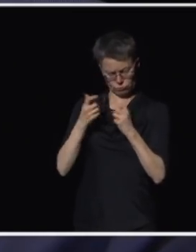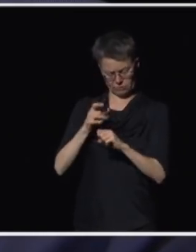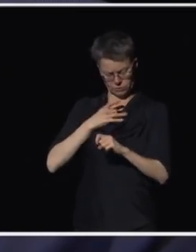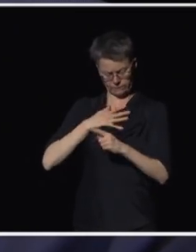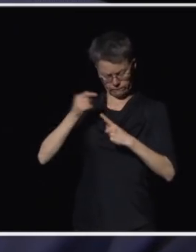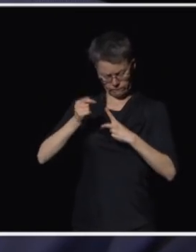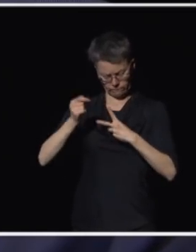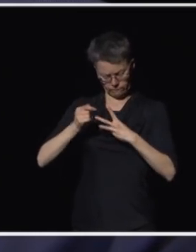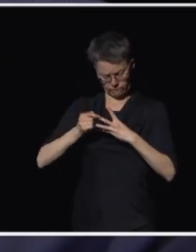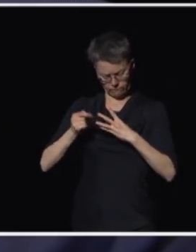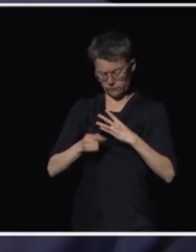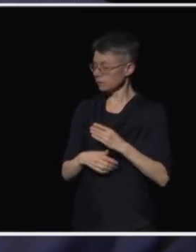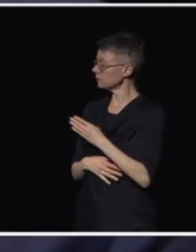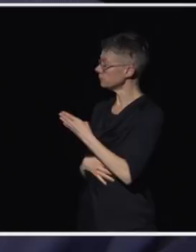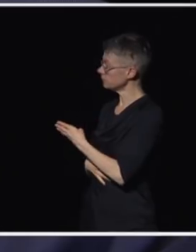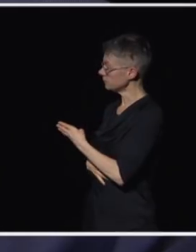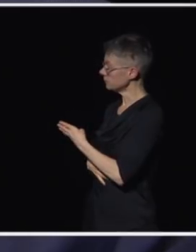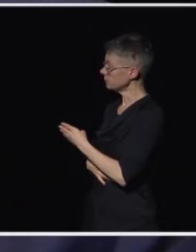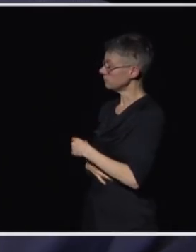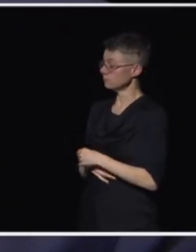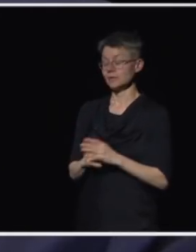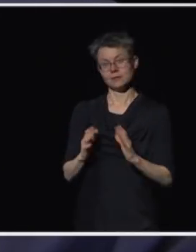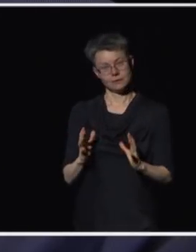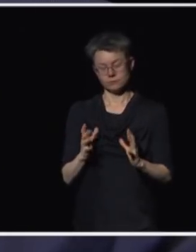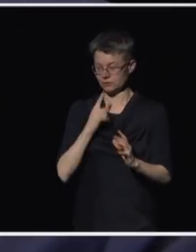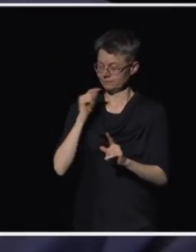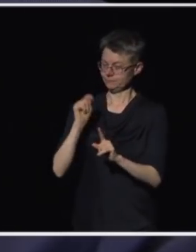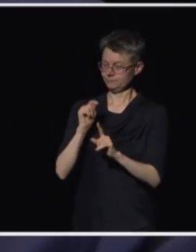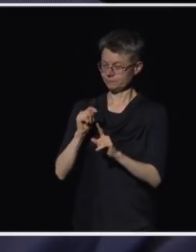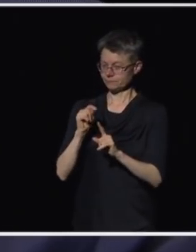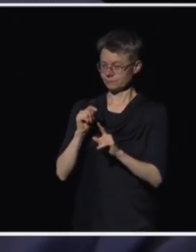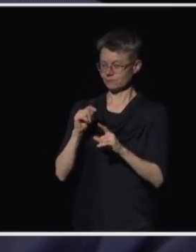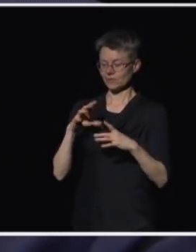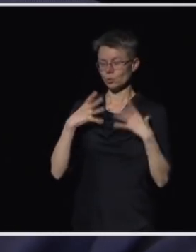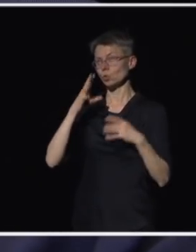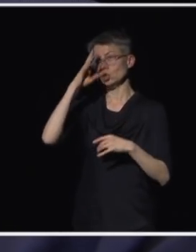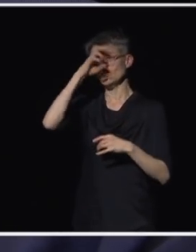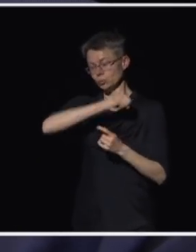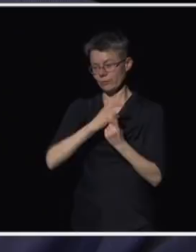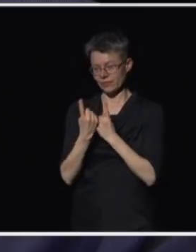Once again, I cannot emphasise. And I just don't want to presume things about Australia.